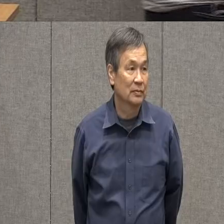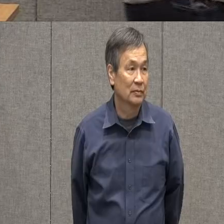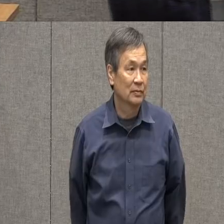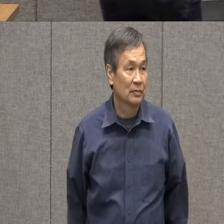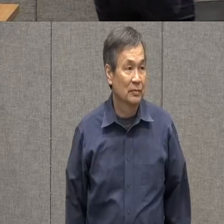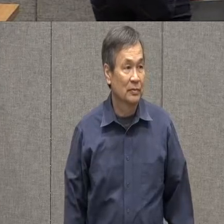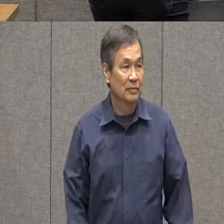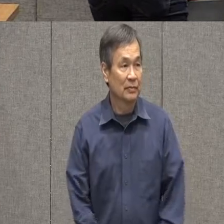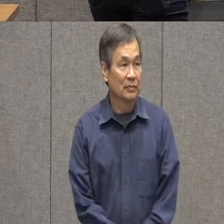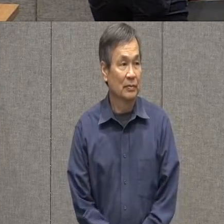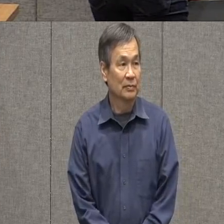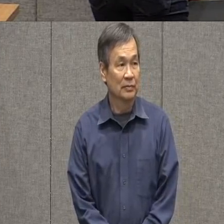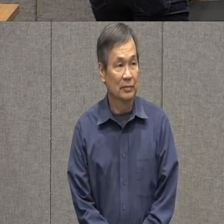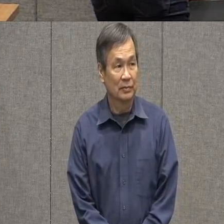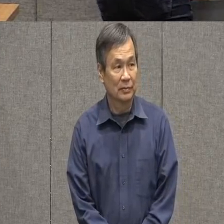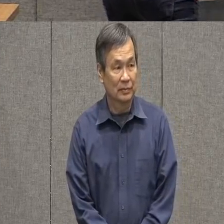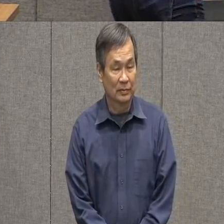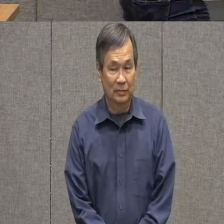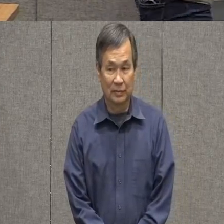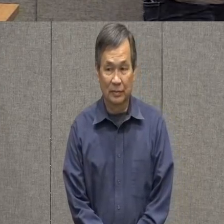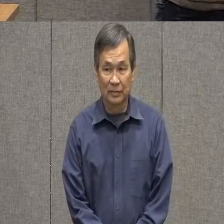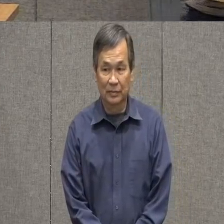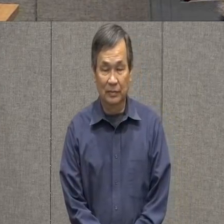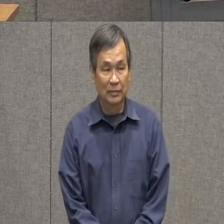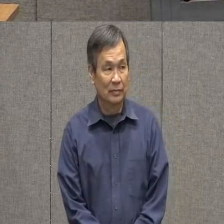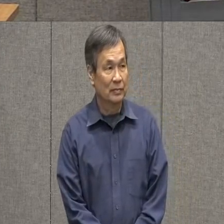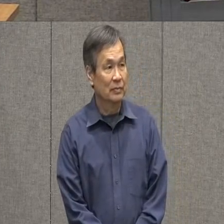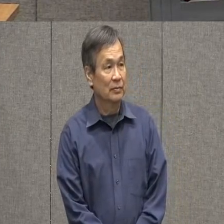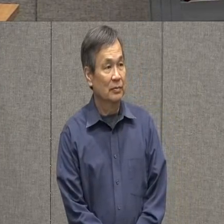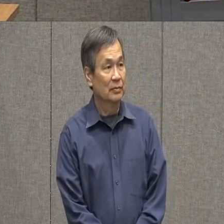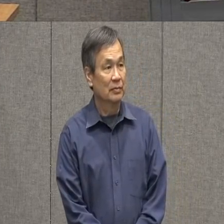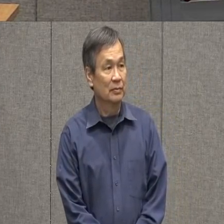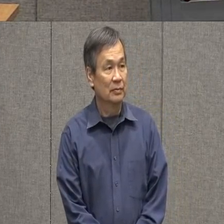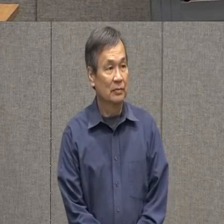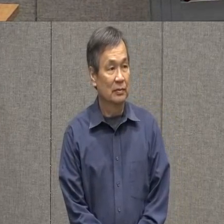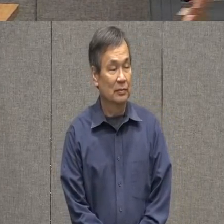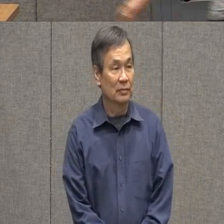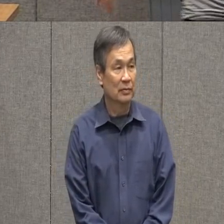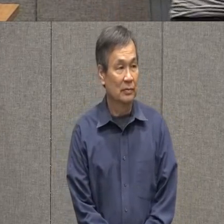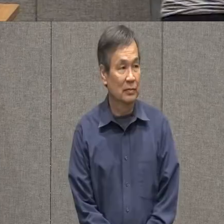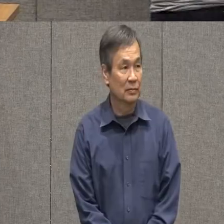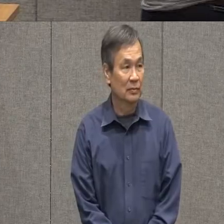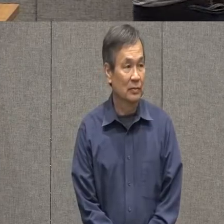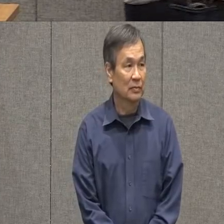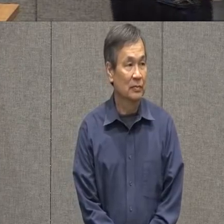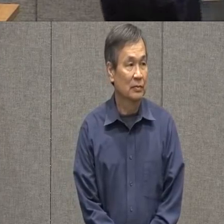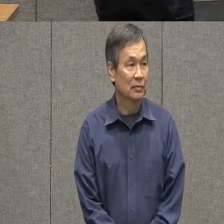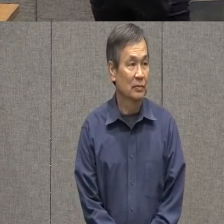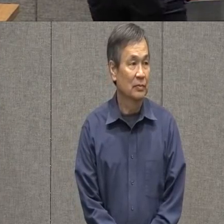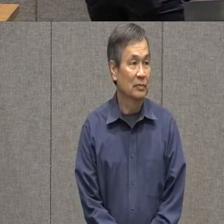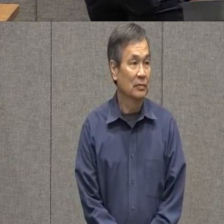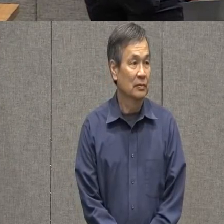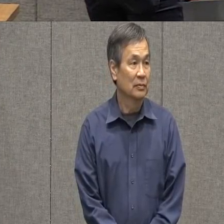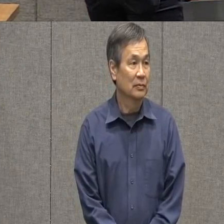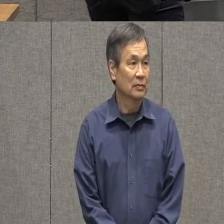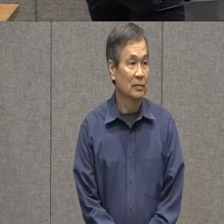so I'm just gonna make a big diagonal line like this. And look at that diagonal line that shoots straight up to the sky.